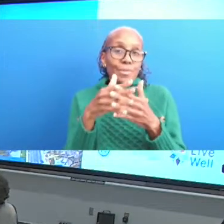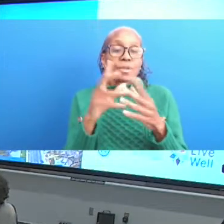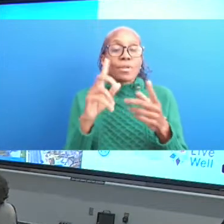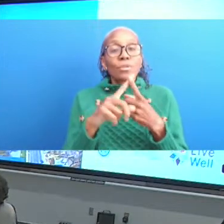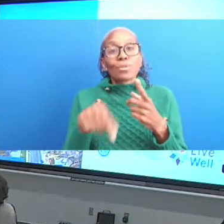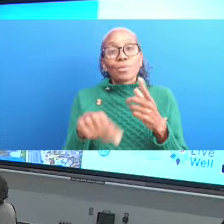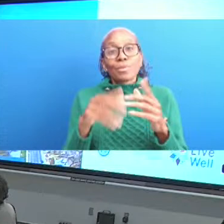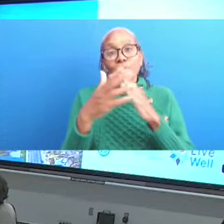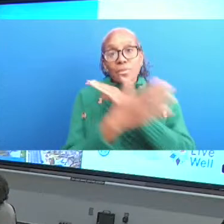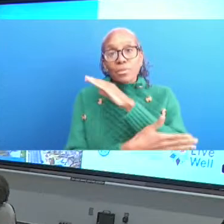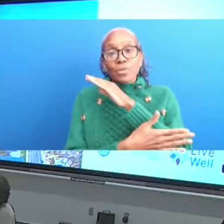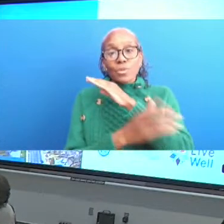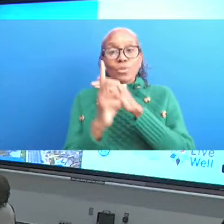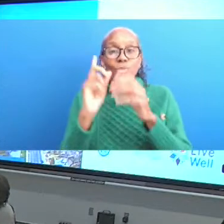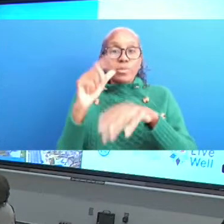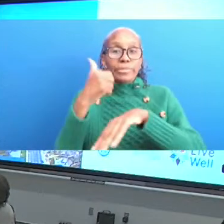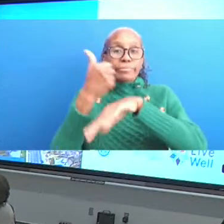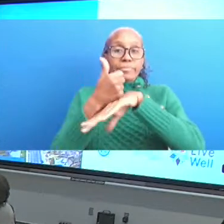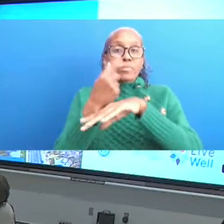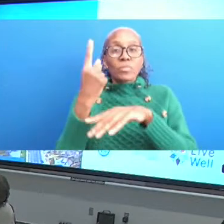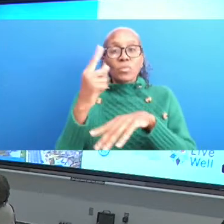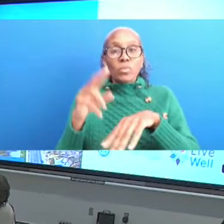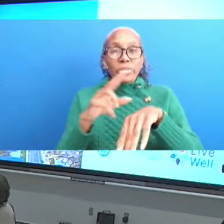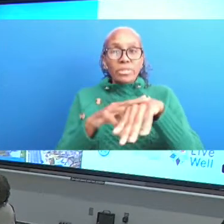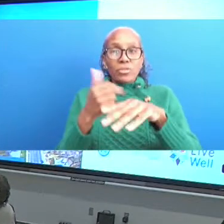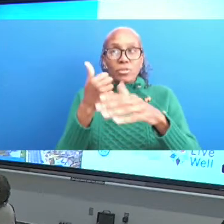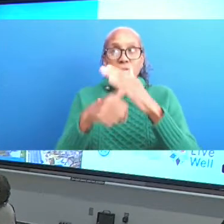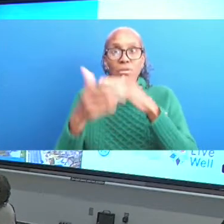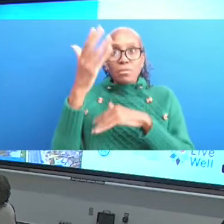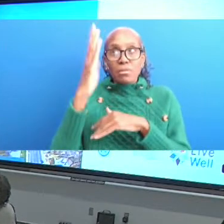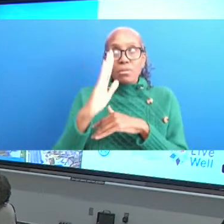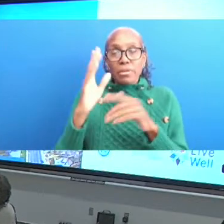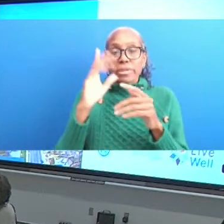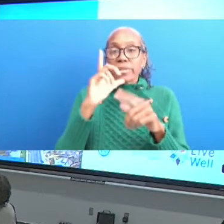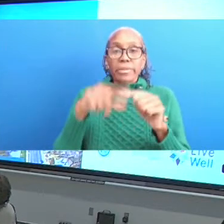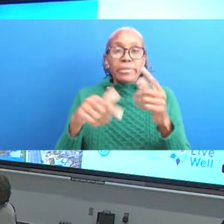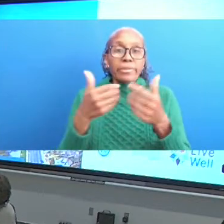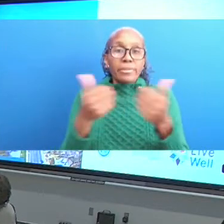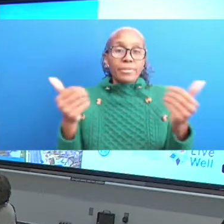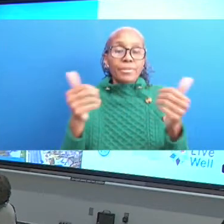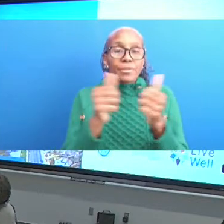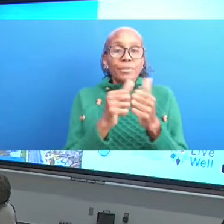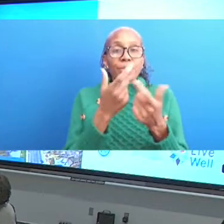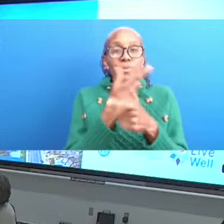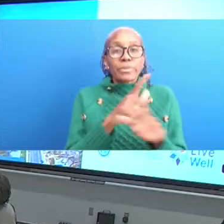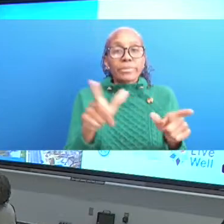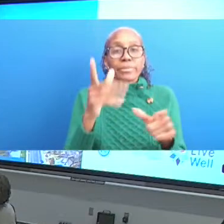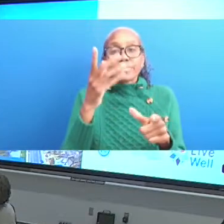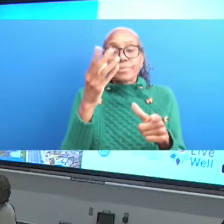OF THE UNITED STATES OF AMERICA